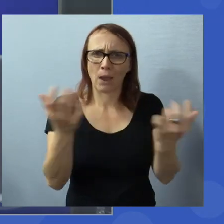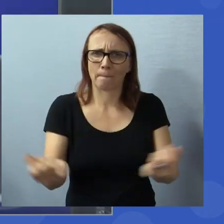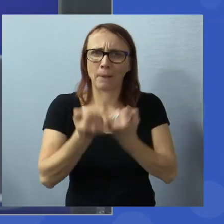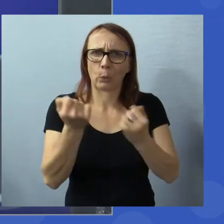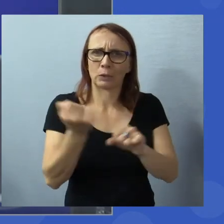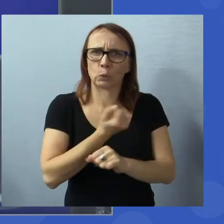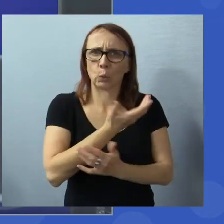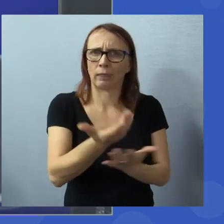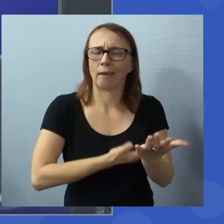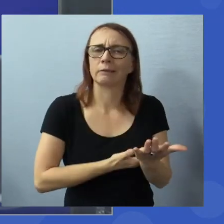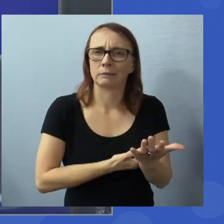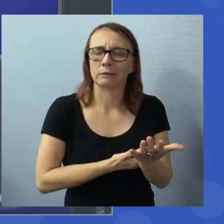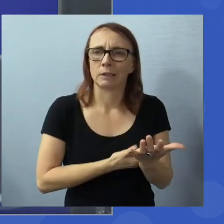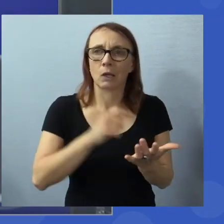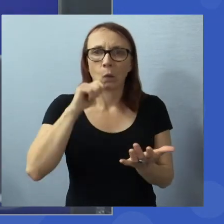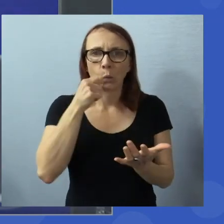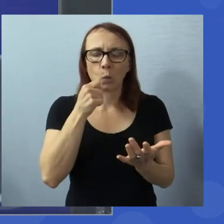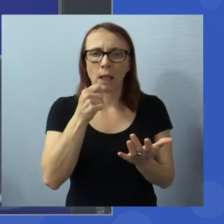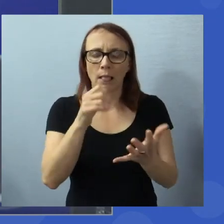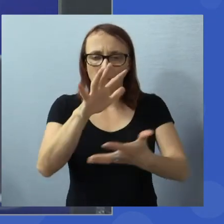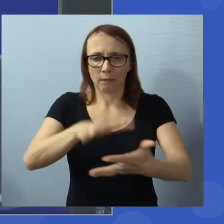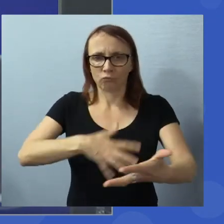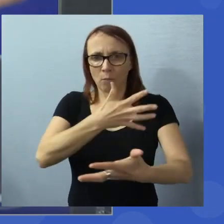so we'll be putting together a framework that shows you where your